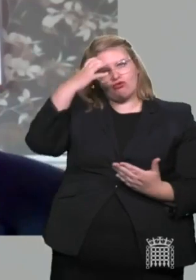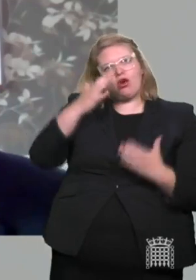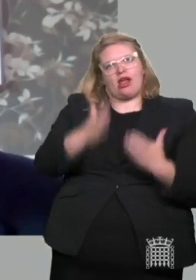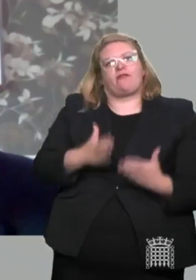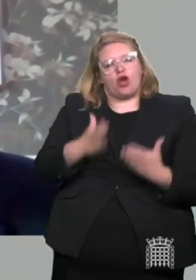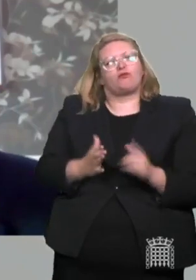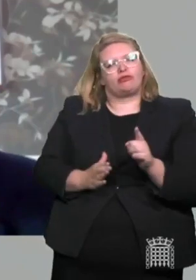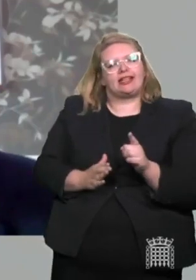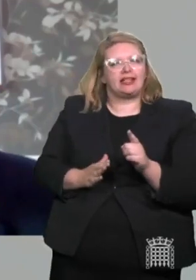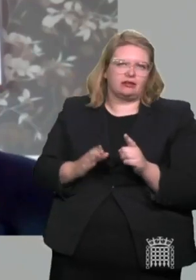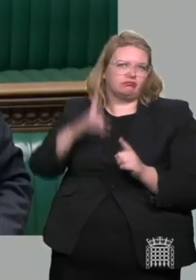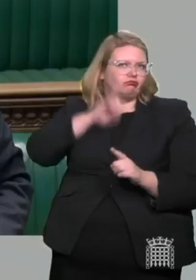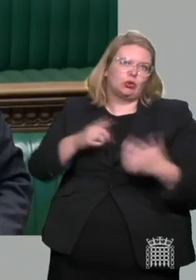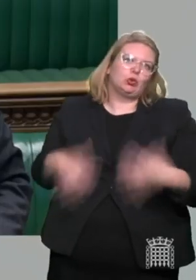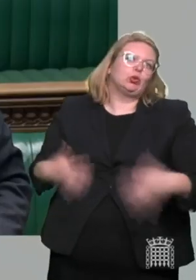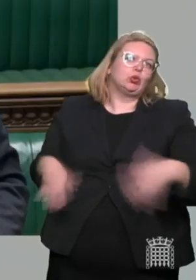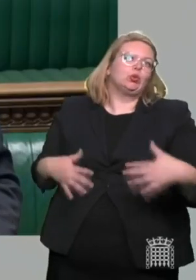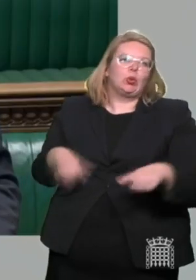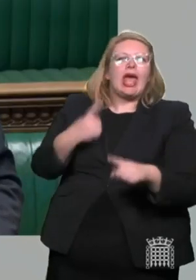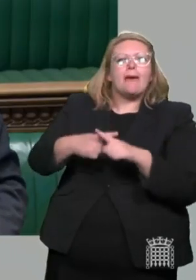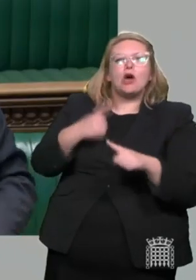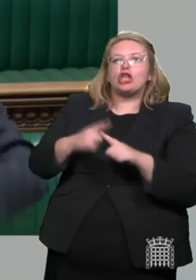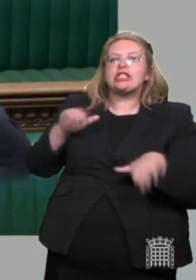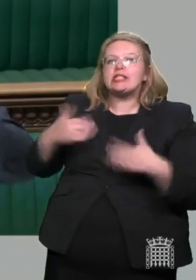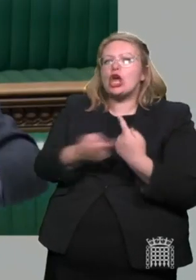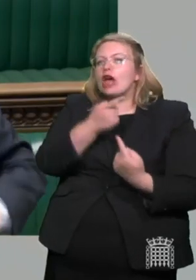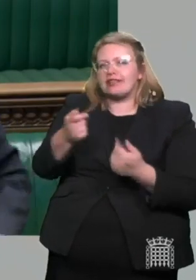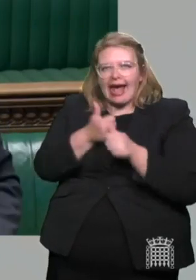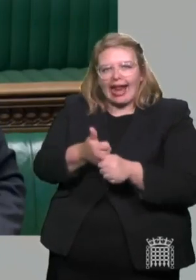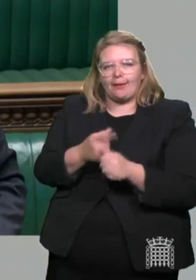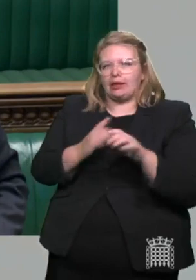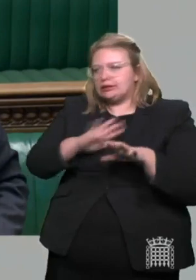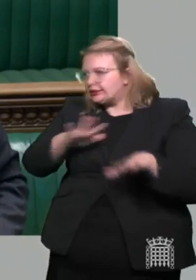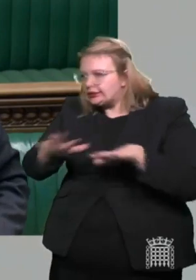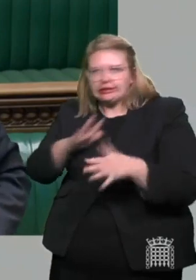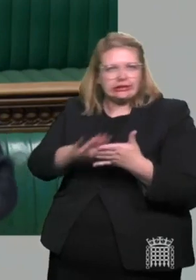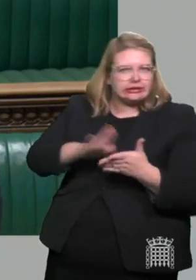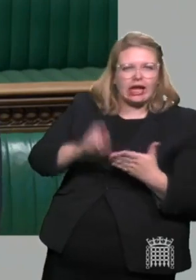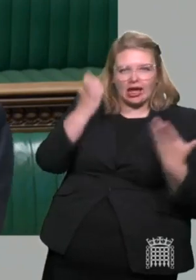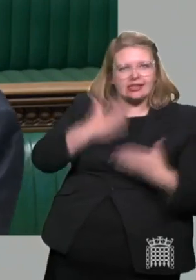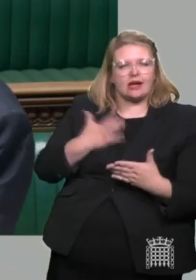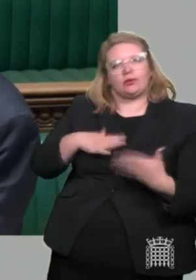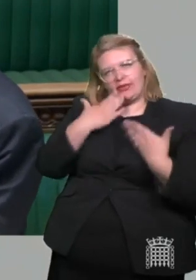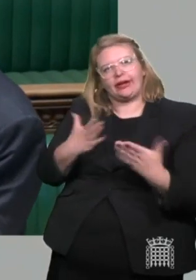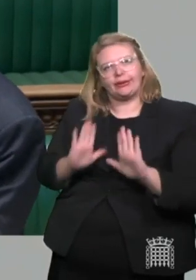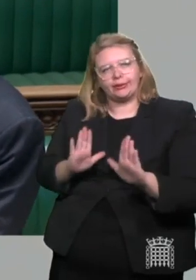for what they did for the emergency services in dealing with the incident last night, and I am glad to take the opportunity to do that. I am also glad to take the opportunity